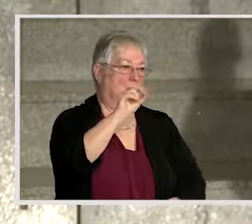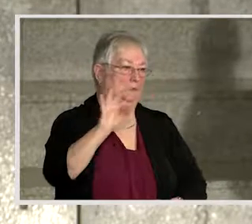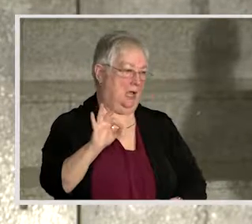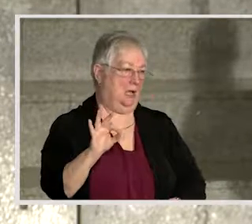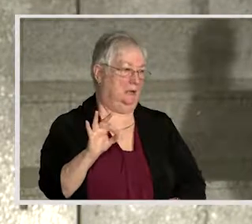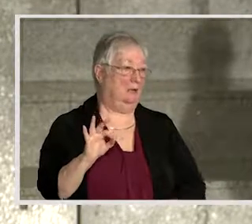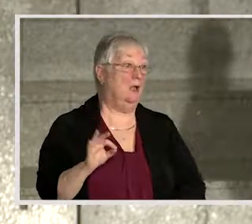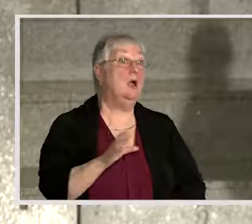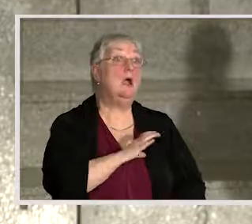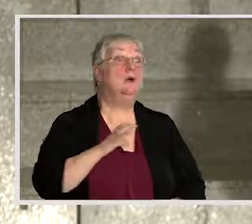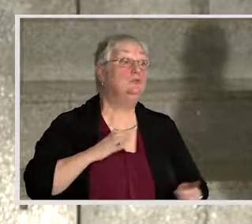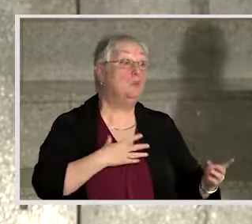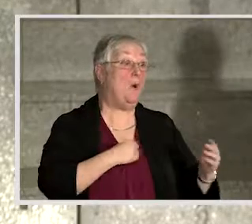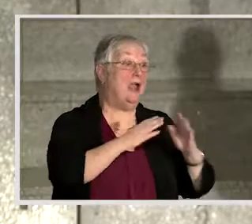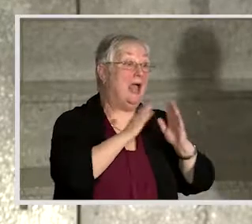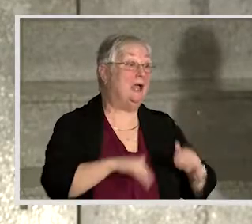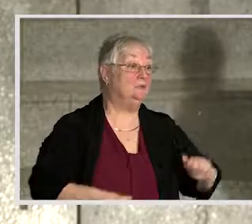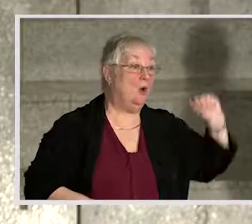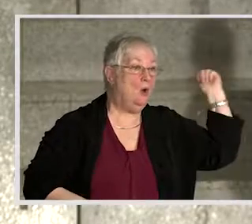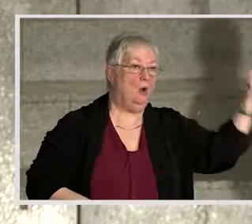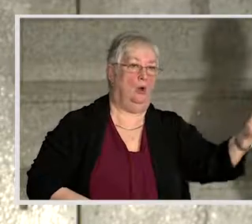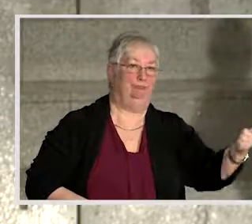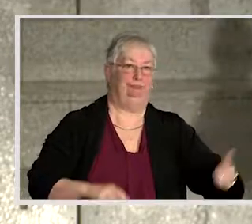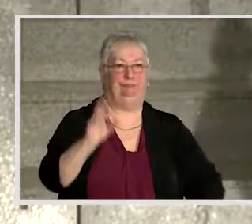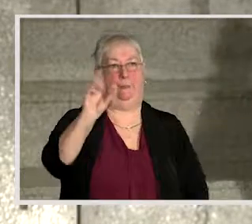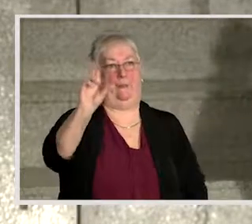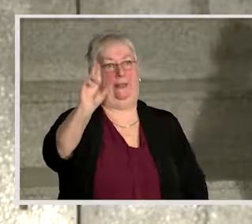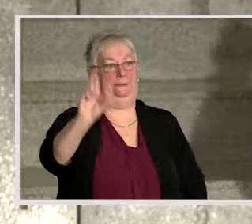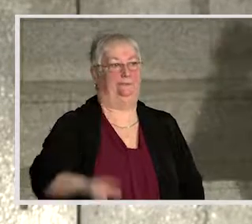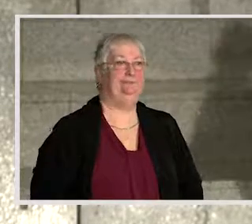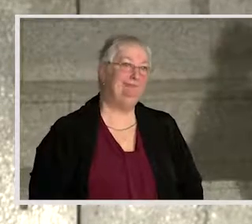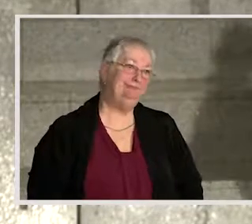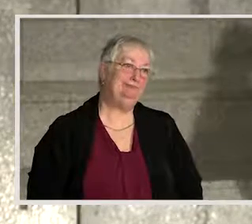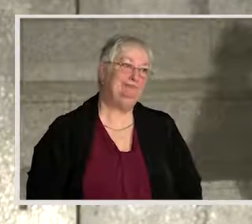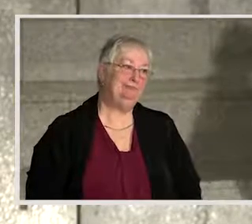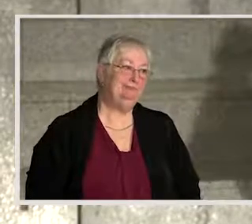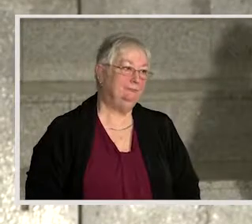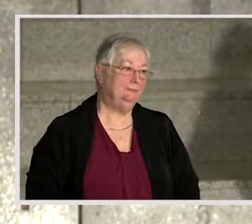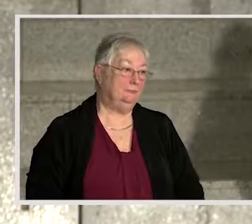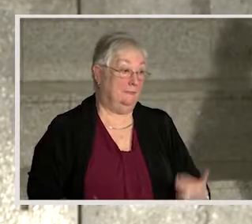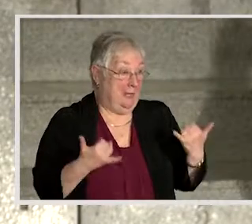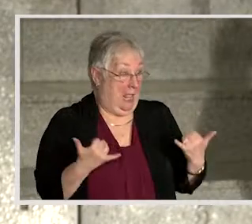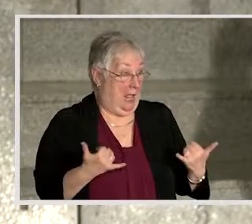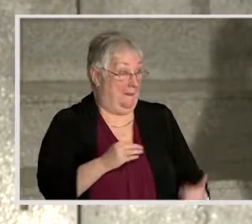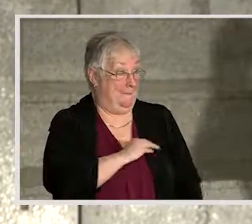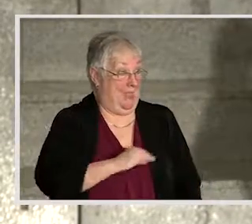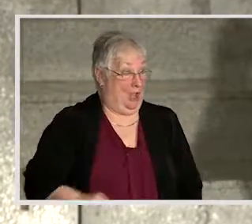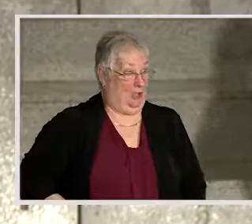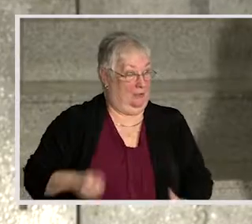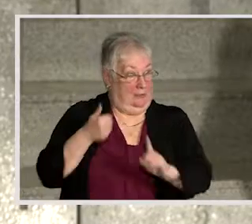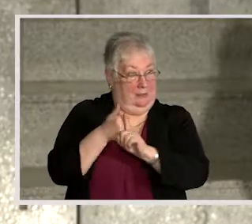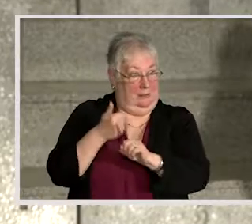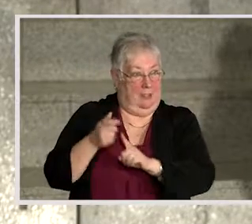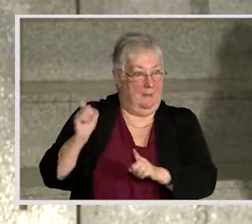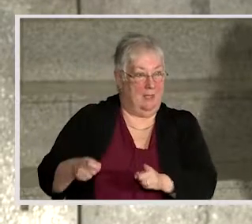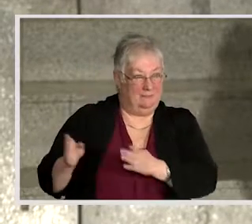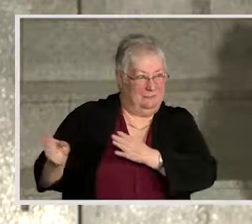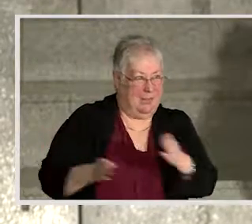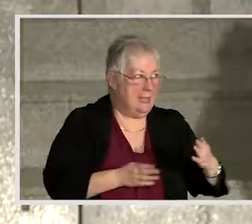BEEN ASKED ON A NUMBER OF OCCASIONS HOW SHE PLANS TO REACT TO WHAT WILL CERTAINLY BE A NEW NATIONAL AGENDA.